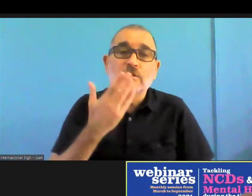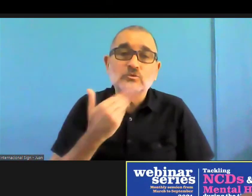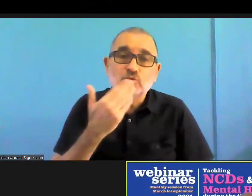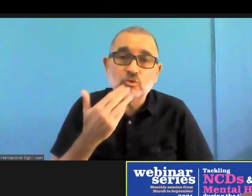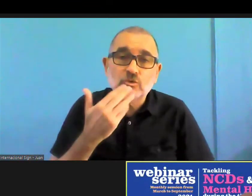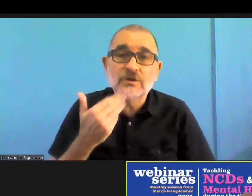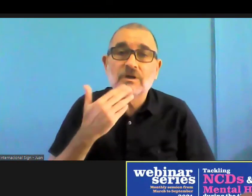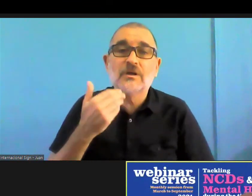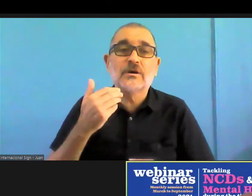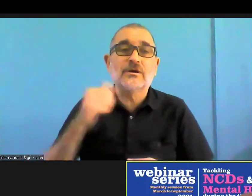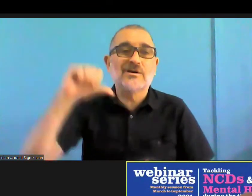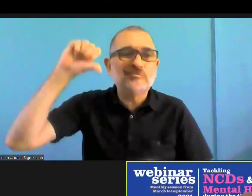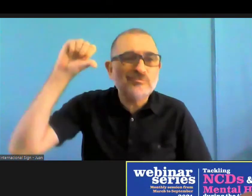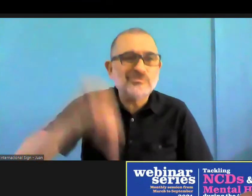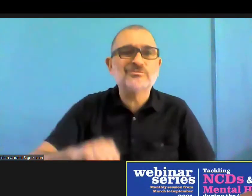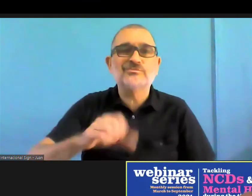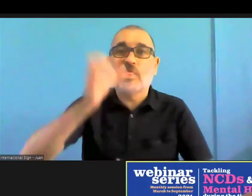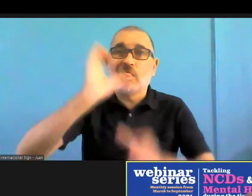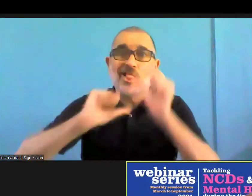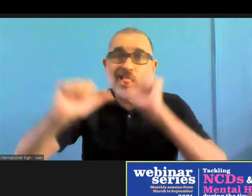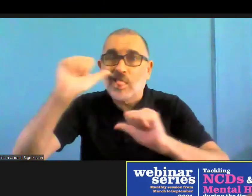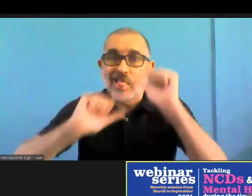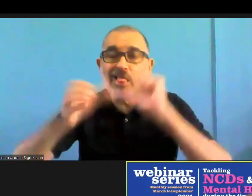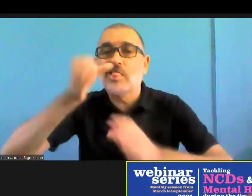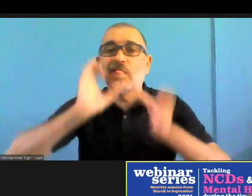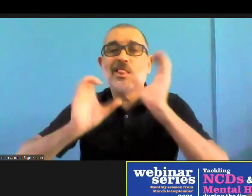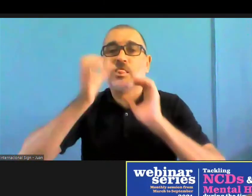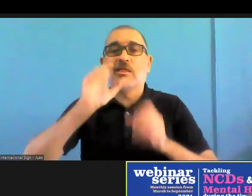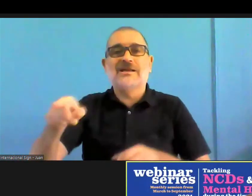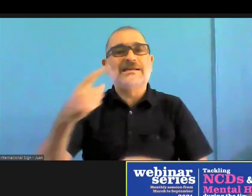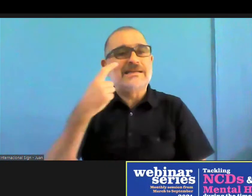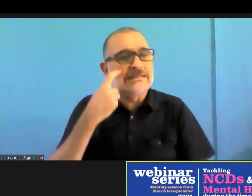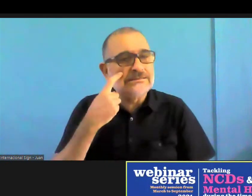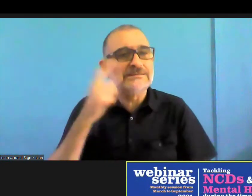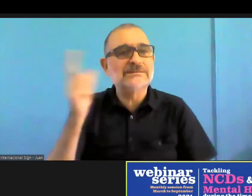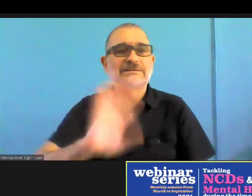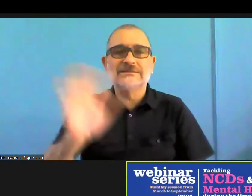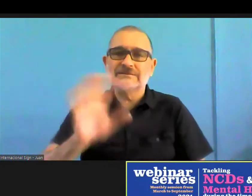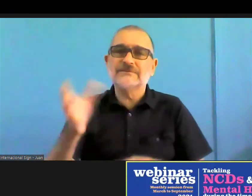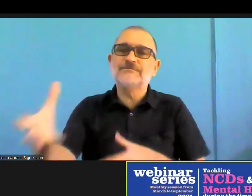all the systems interdigitate, to provide the services that you need. So I've said a lot.